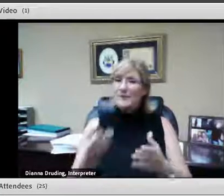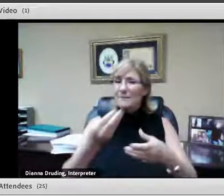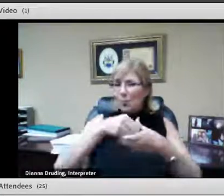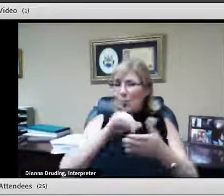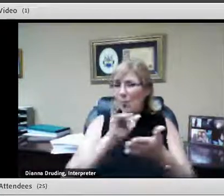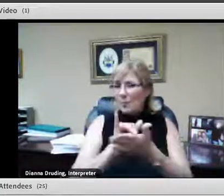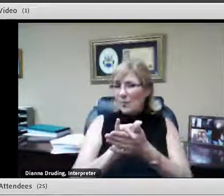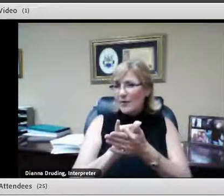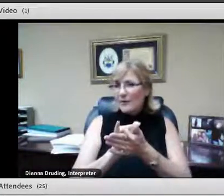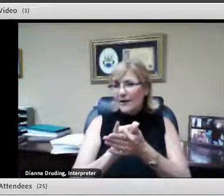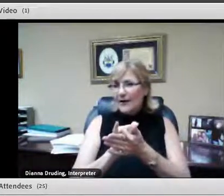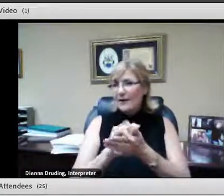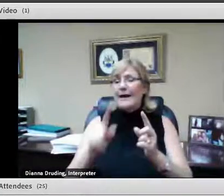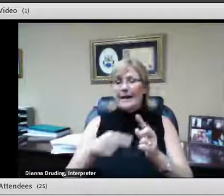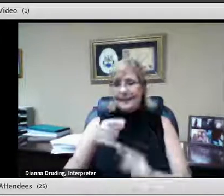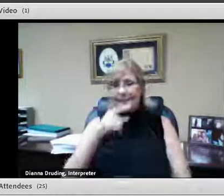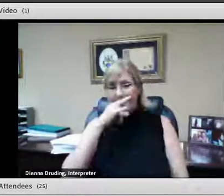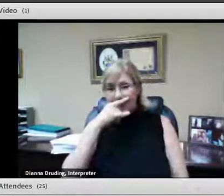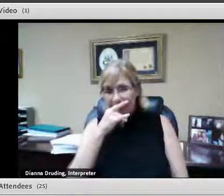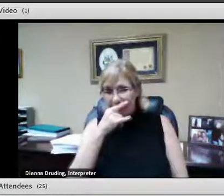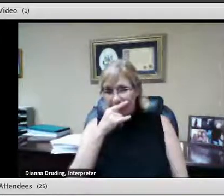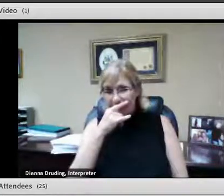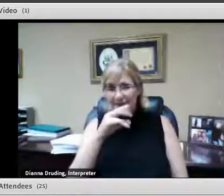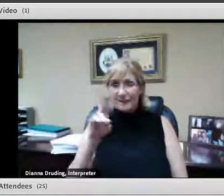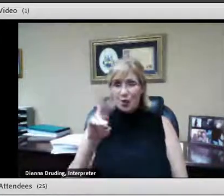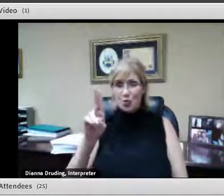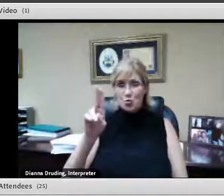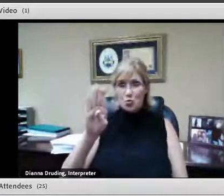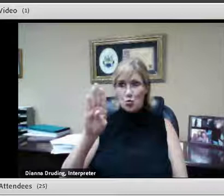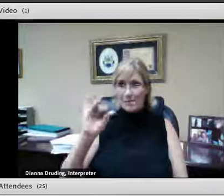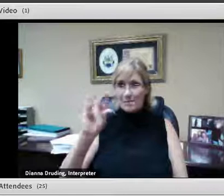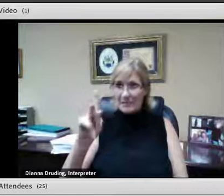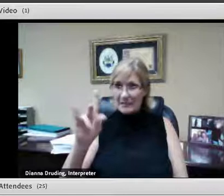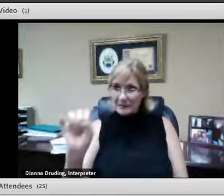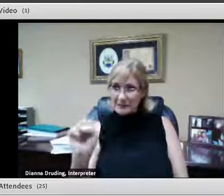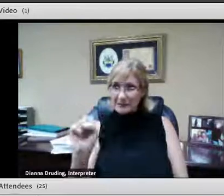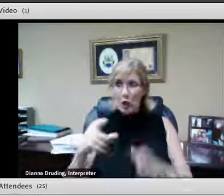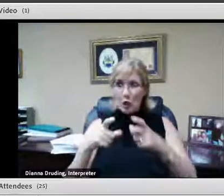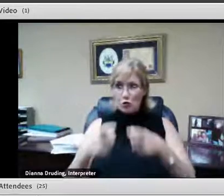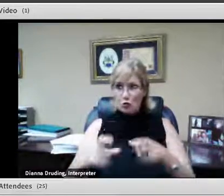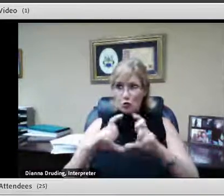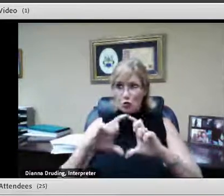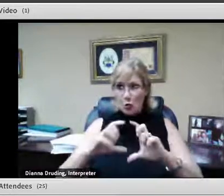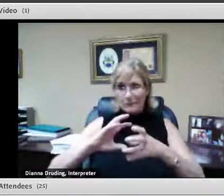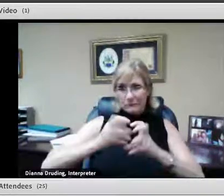And then the kids -- I mean, the Rubik's Cube, the kids in our program are obsessed with solving the Rubik's Cube,